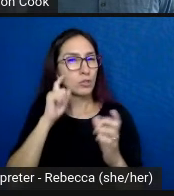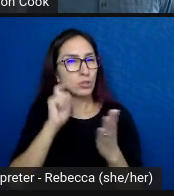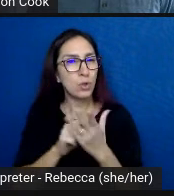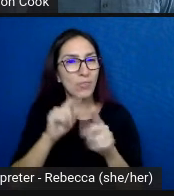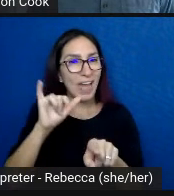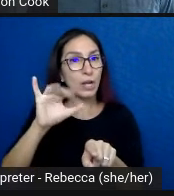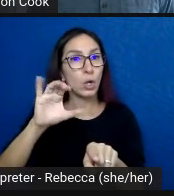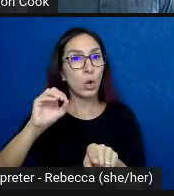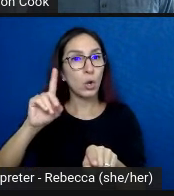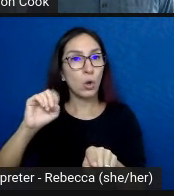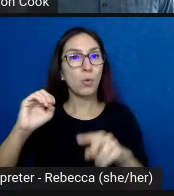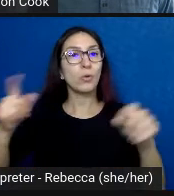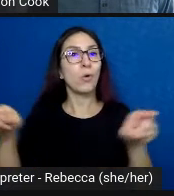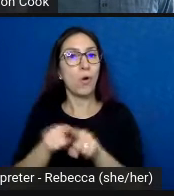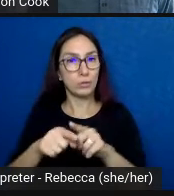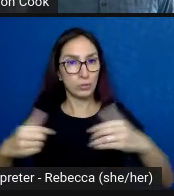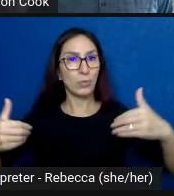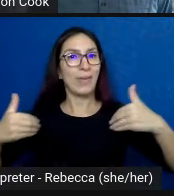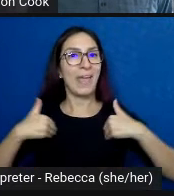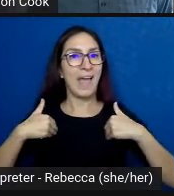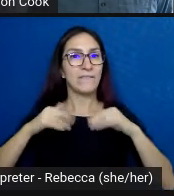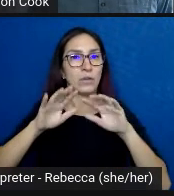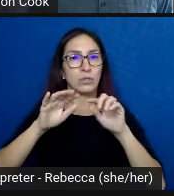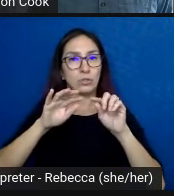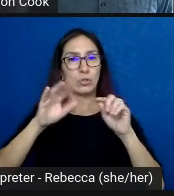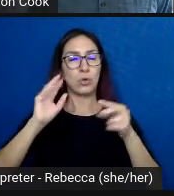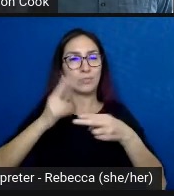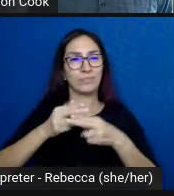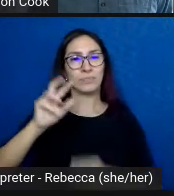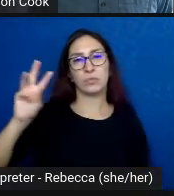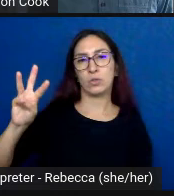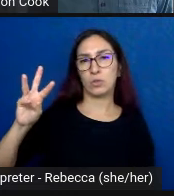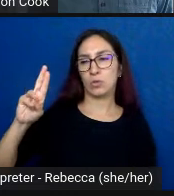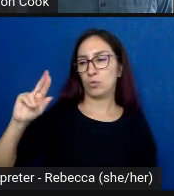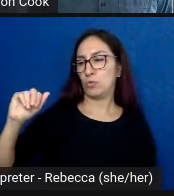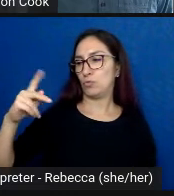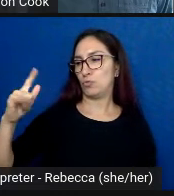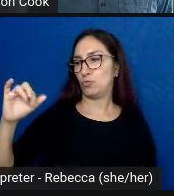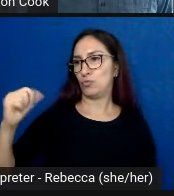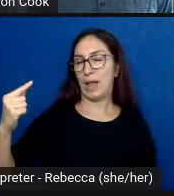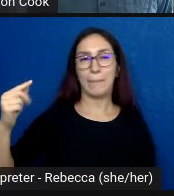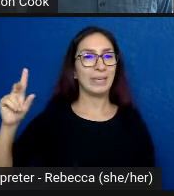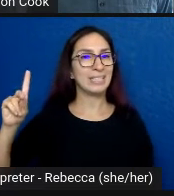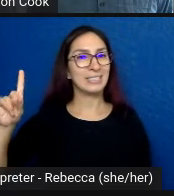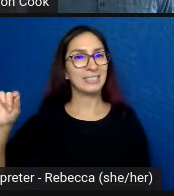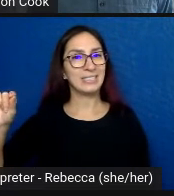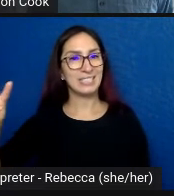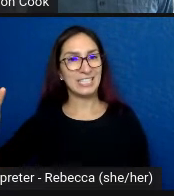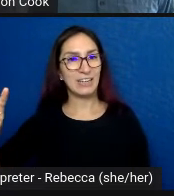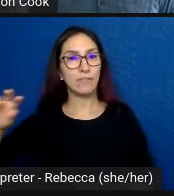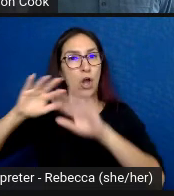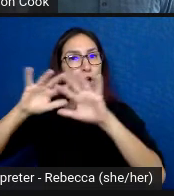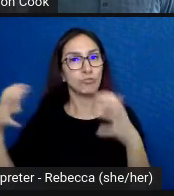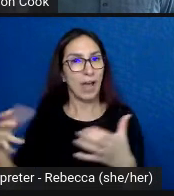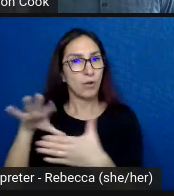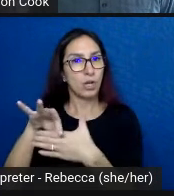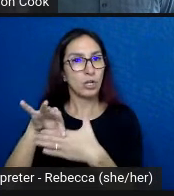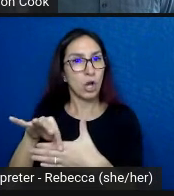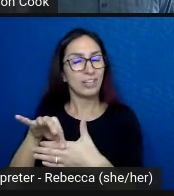an additional wrapping div element around our actual dialog content and assigning it the role of document.